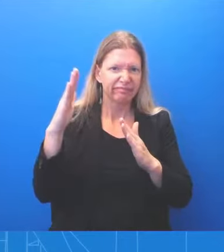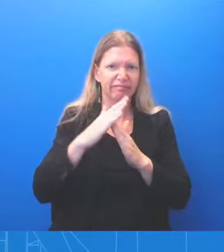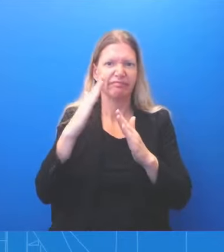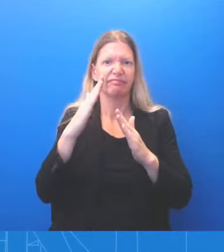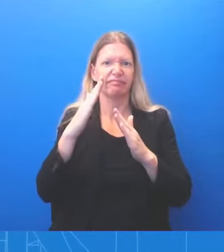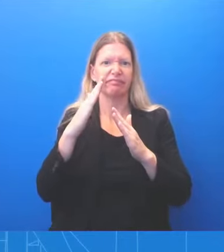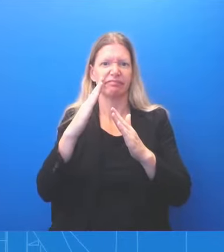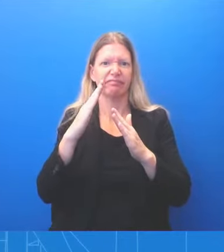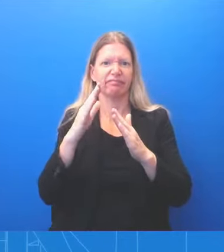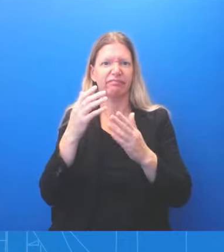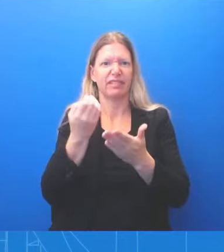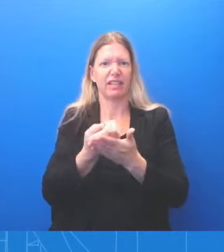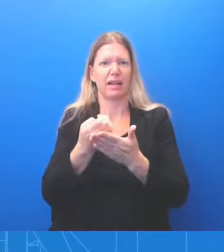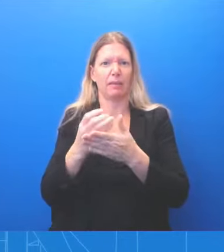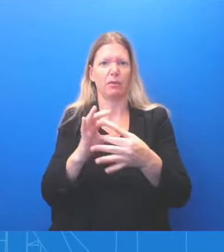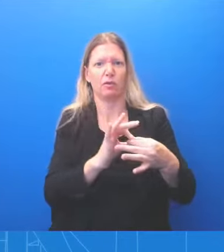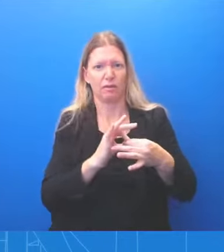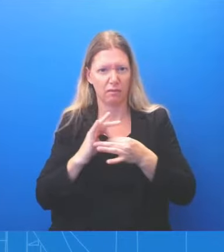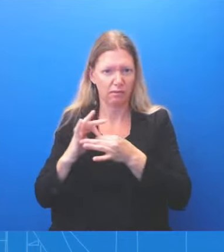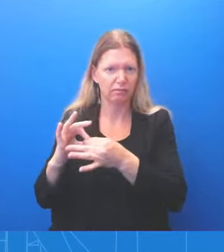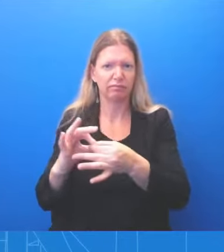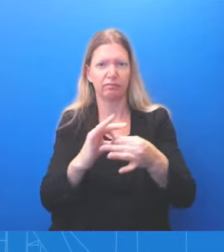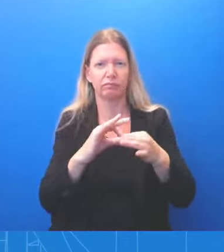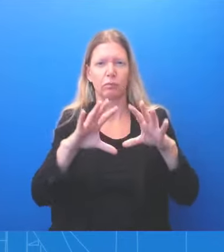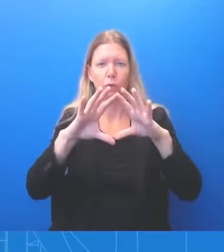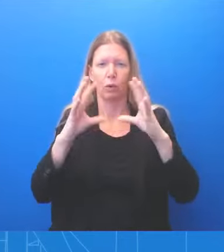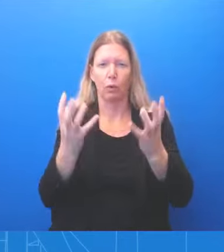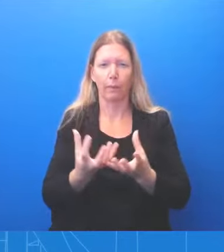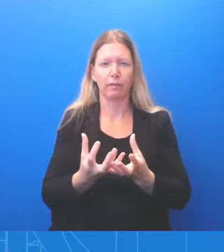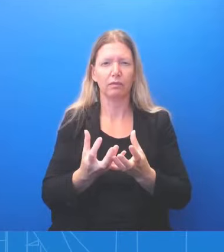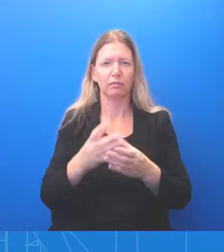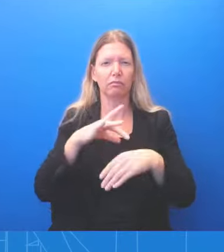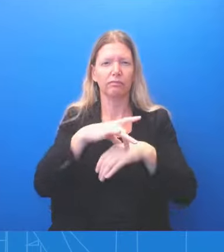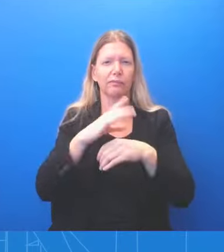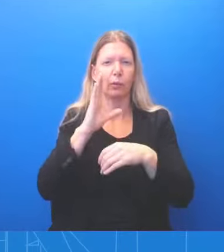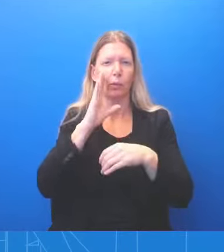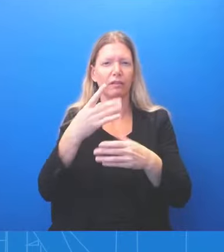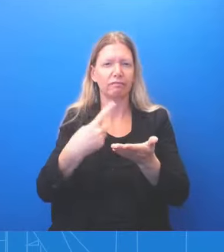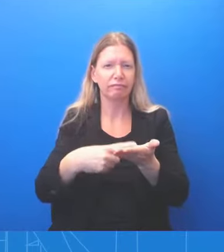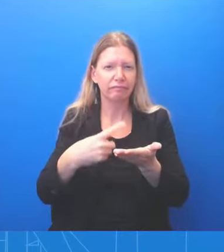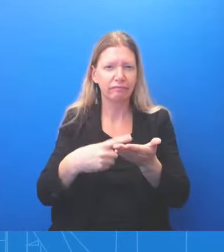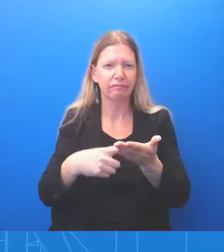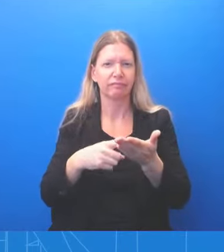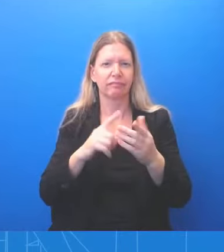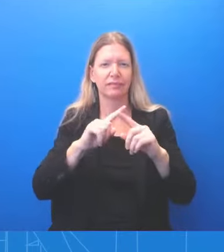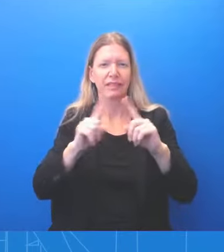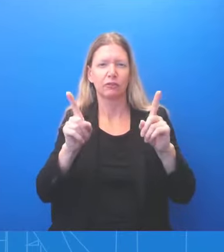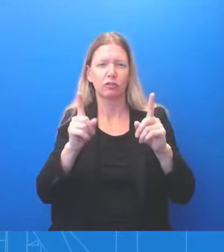to tackle global issues, from the clean energy transition and combating climate change; to mitigating the --